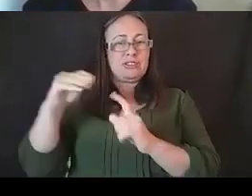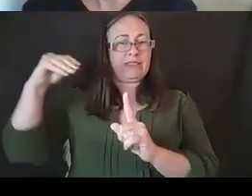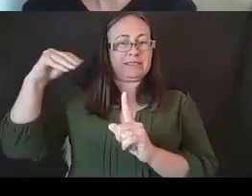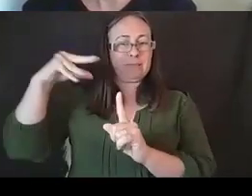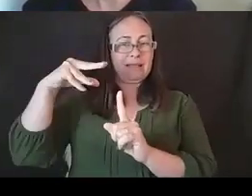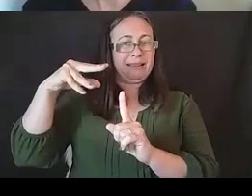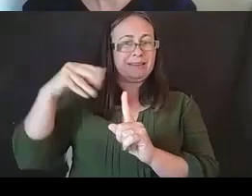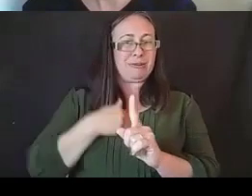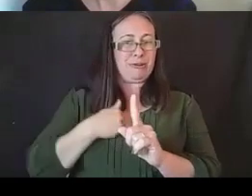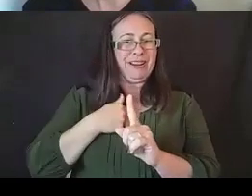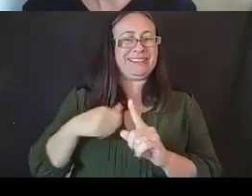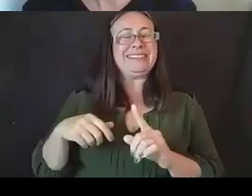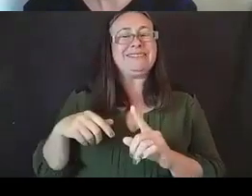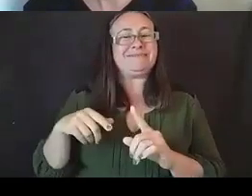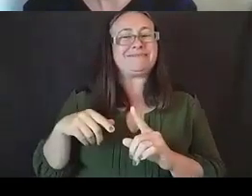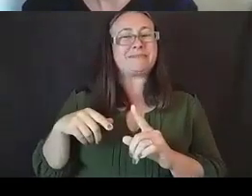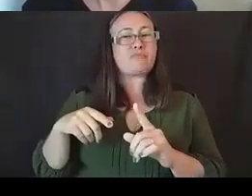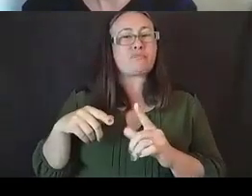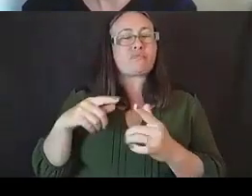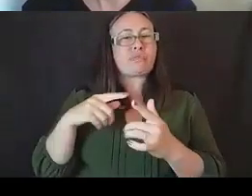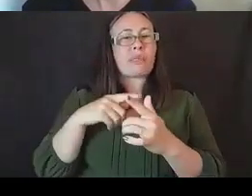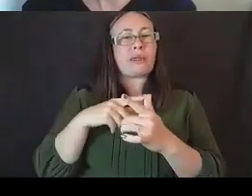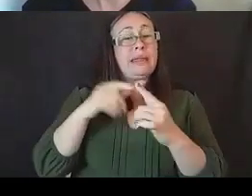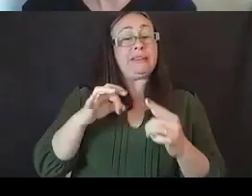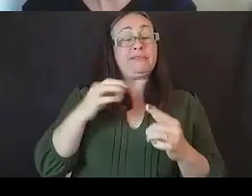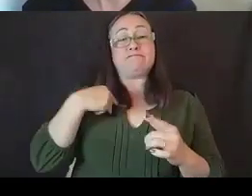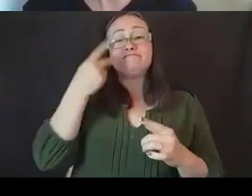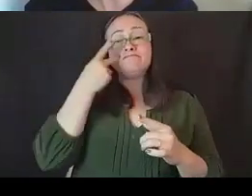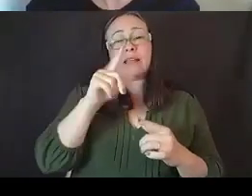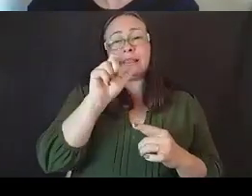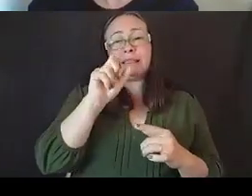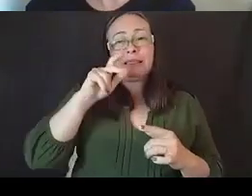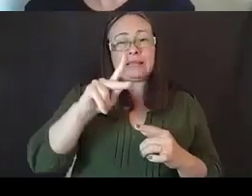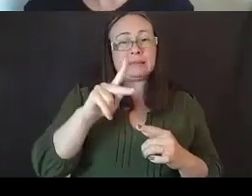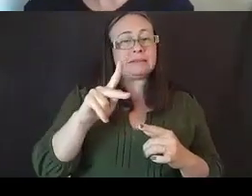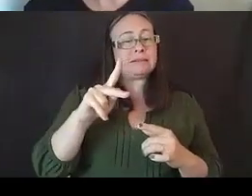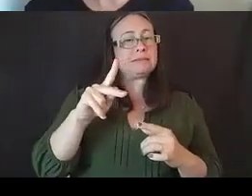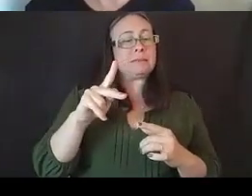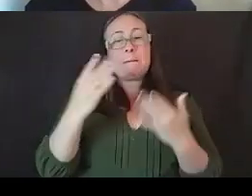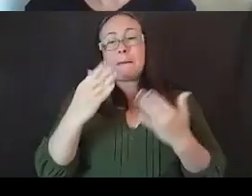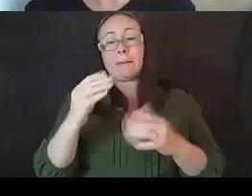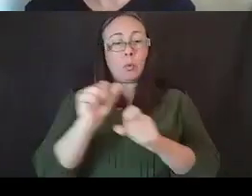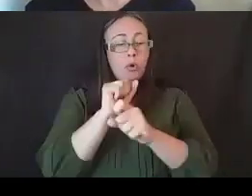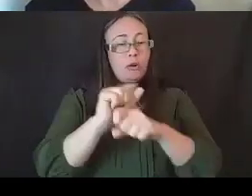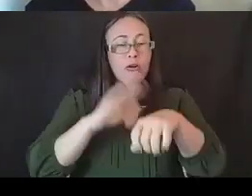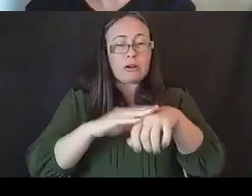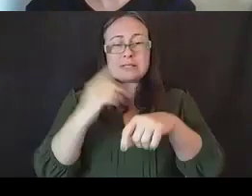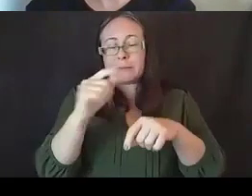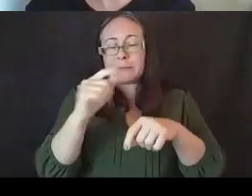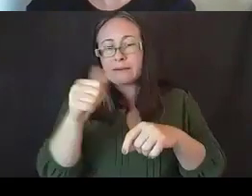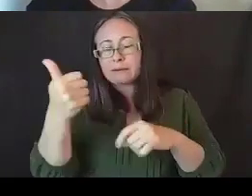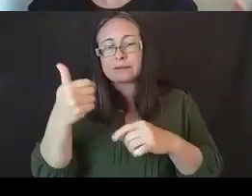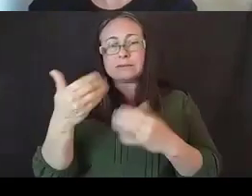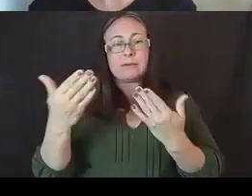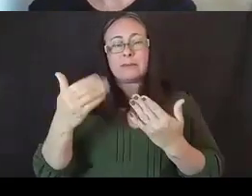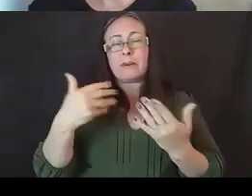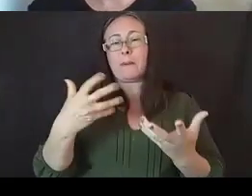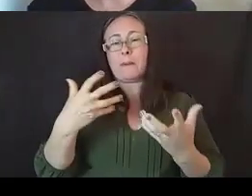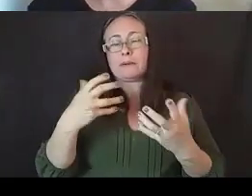So if I save this link and maybe I am working on something else and then I want to come back to it as I'm finalizing my application,